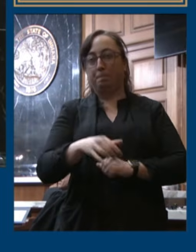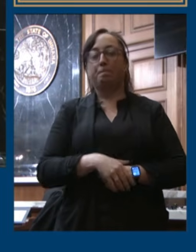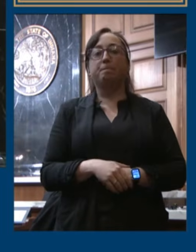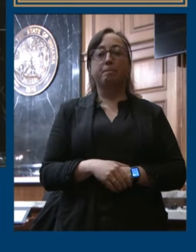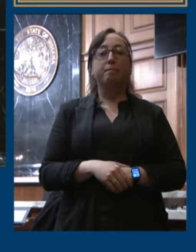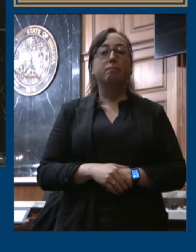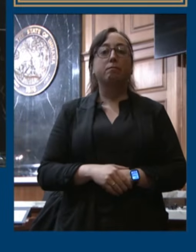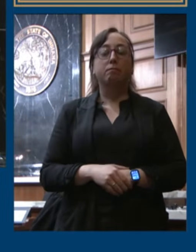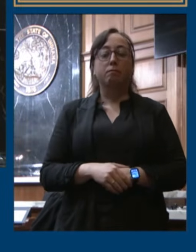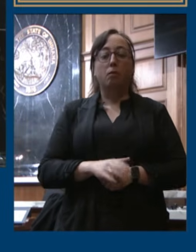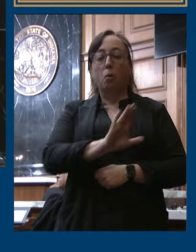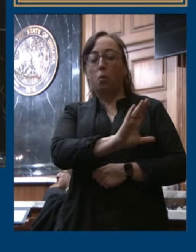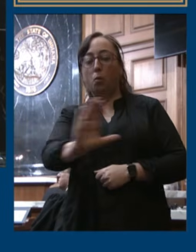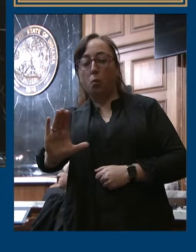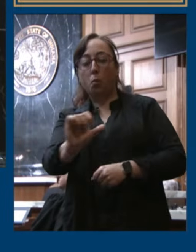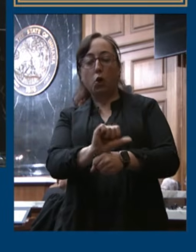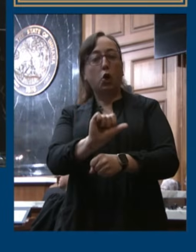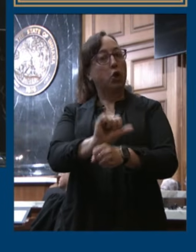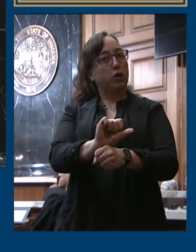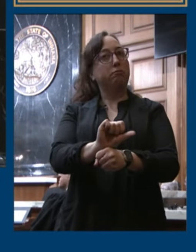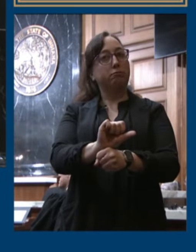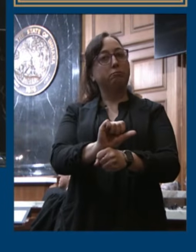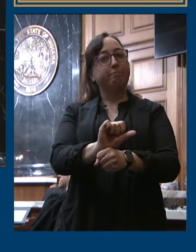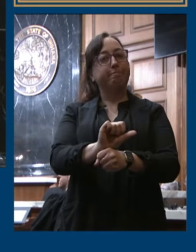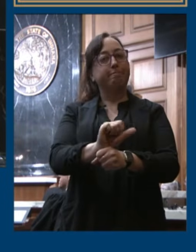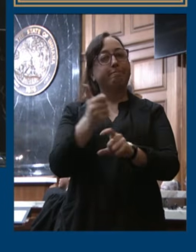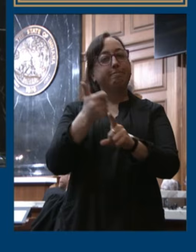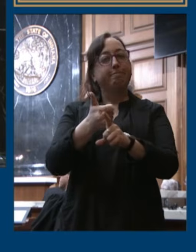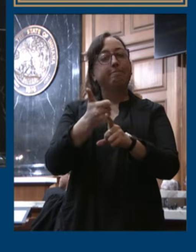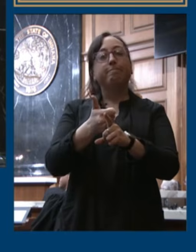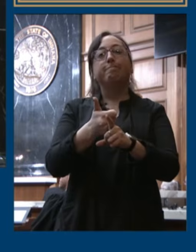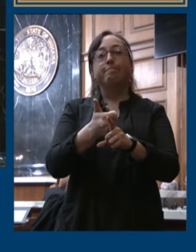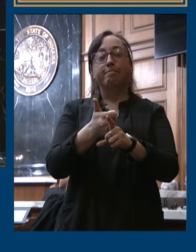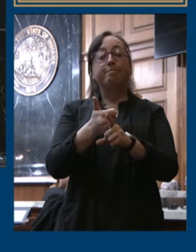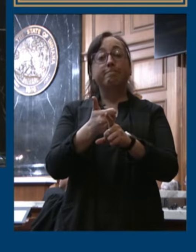THEIR WORK IS AT THE CENTER OF THE CONSTITUTIONAL